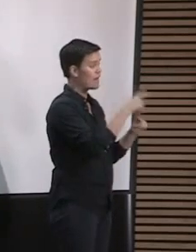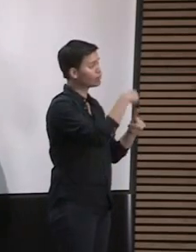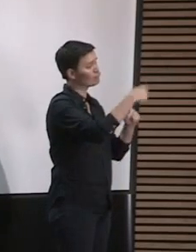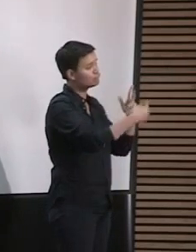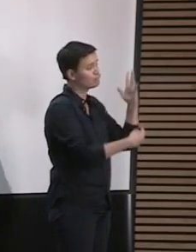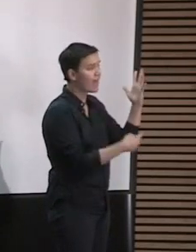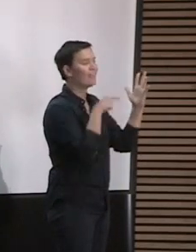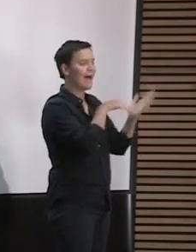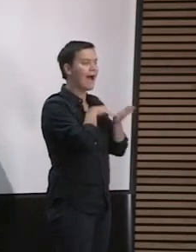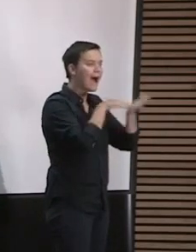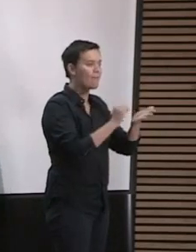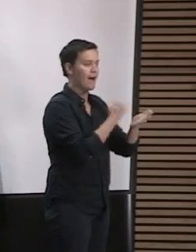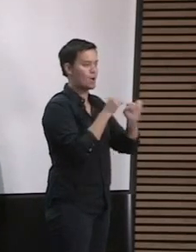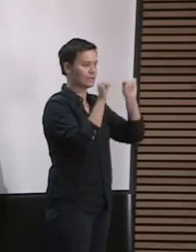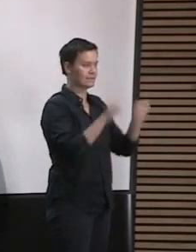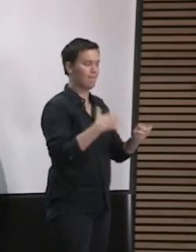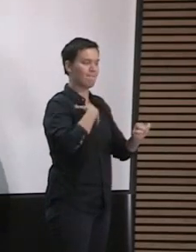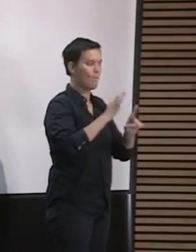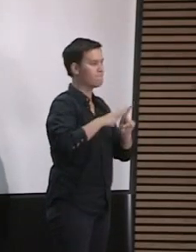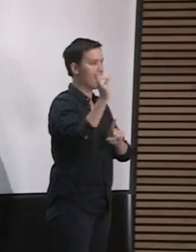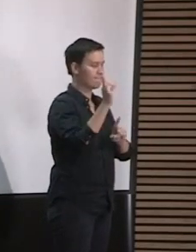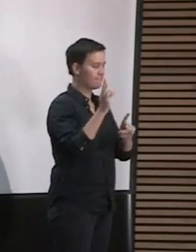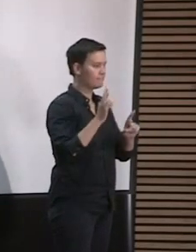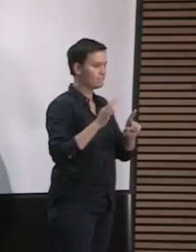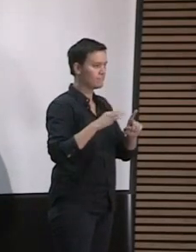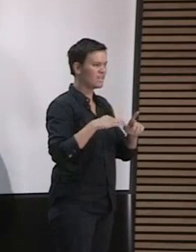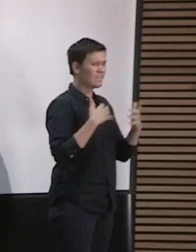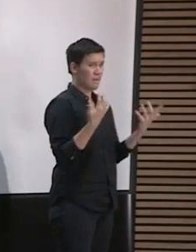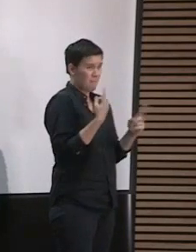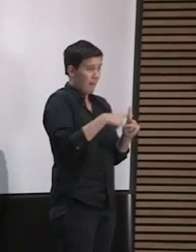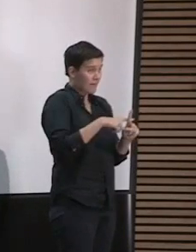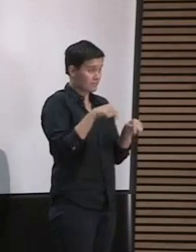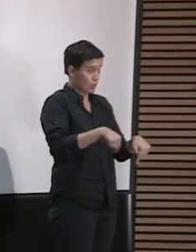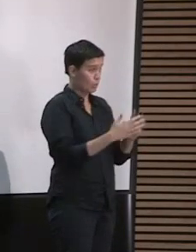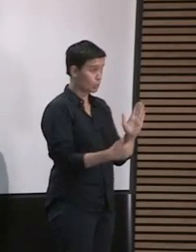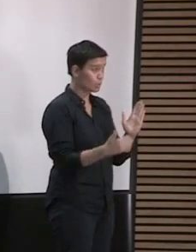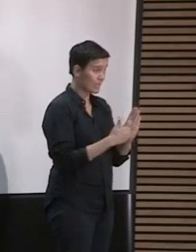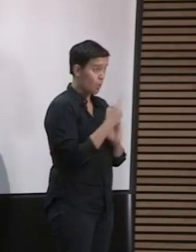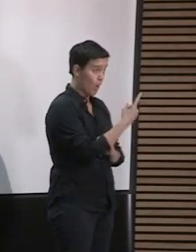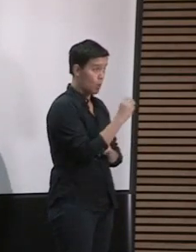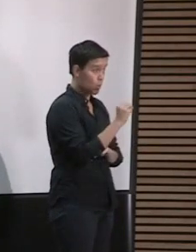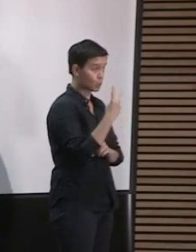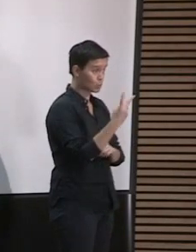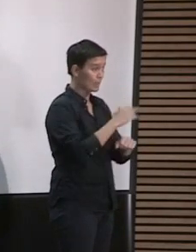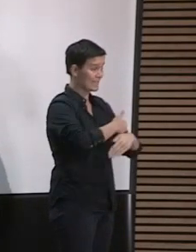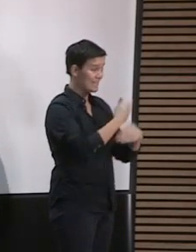today are just the latest iterations in our latest plan and response that has delivered the longer sustain